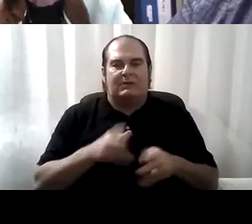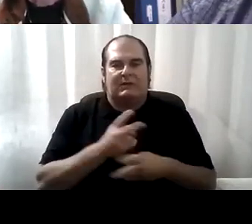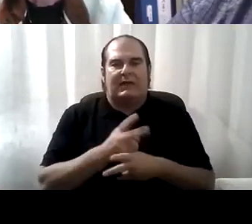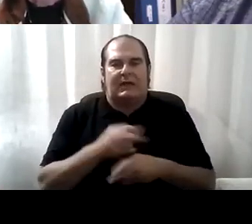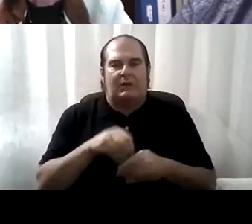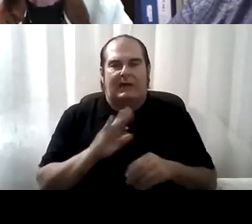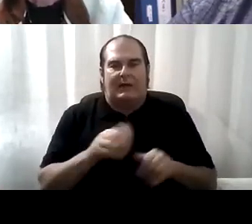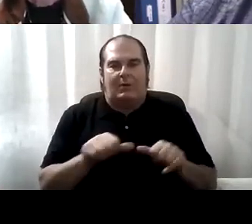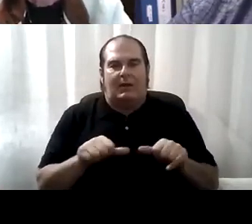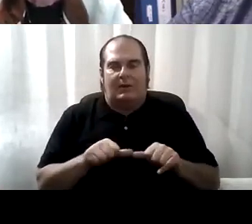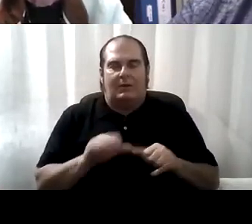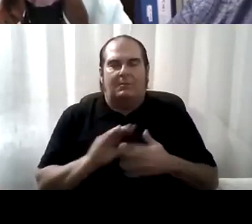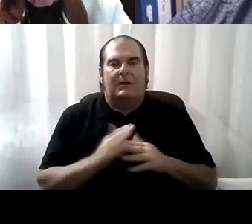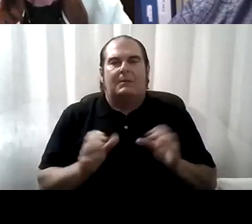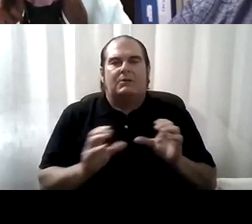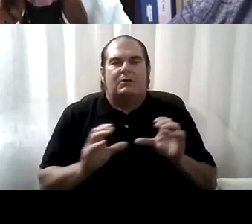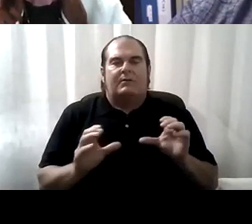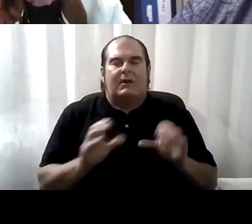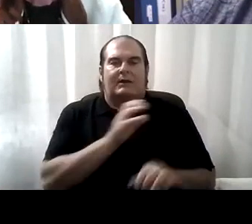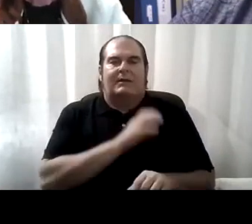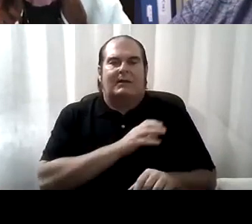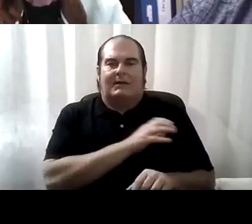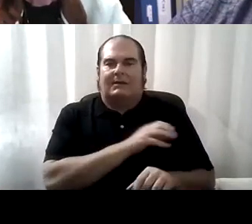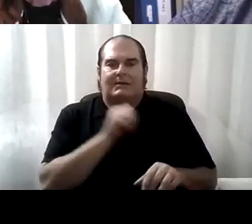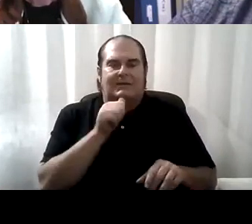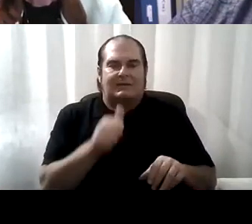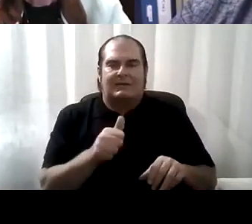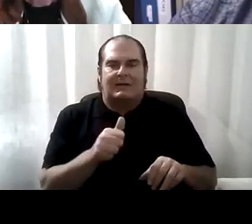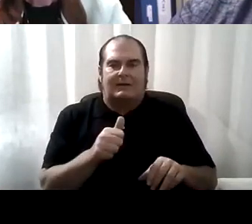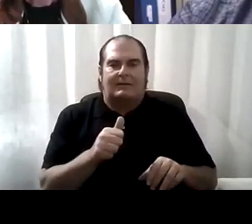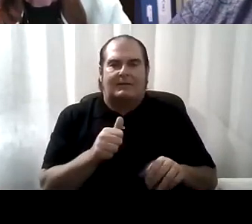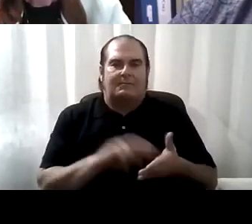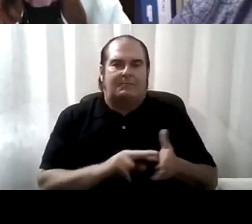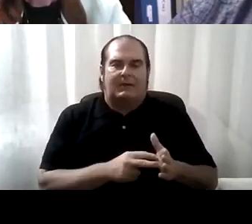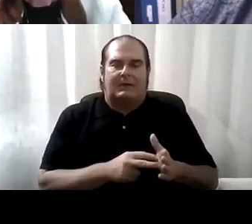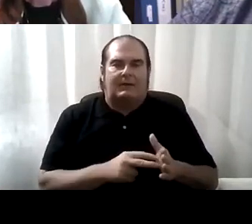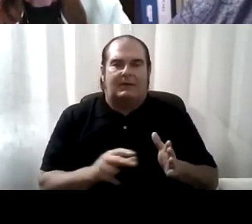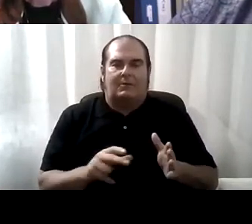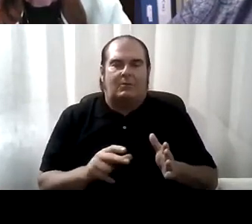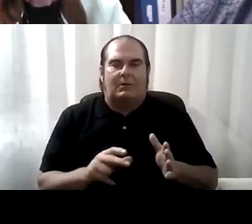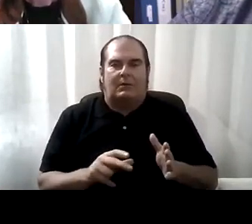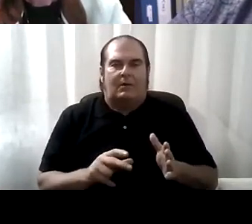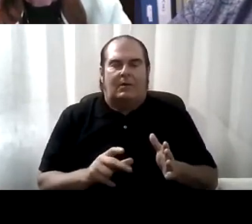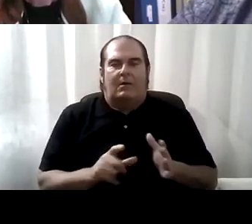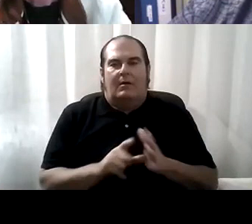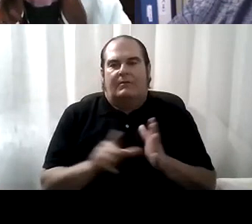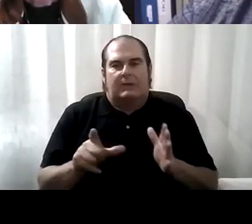And becoming a certified clinic does not mean that we have suddenly more specialist options in our area.